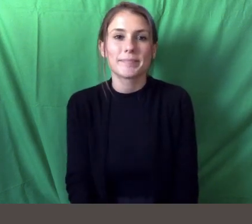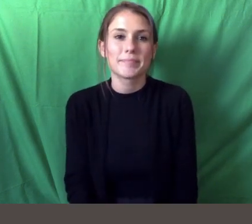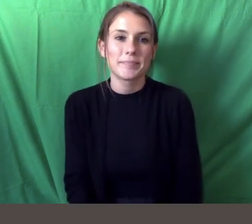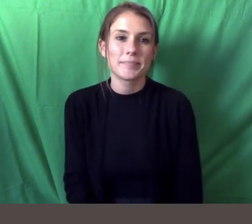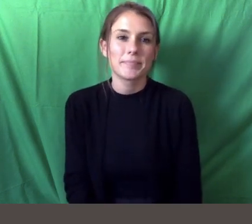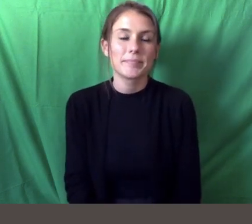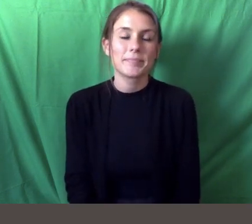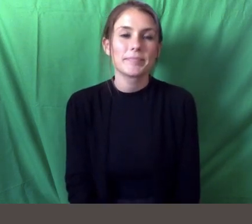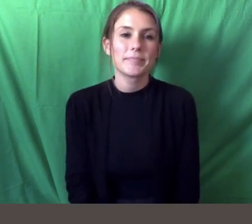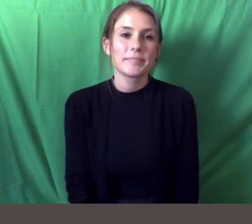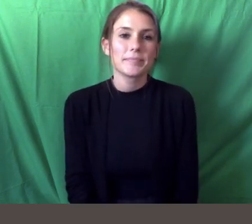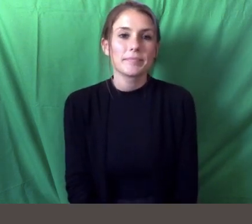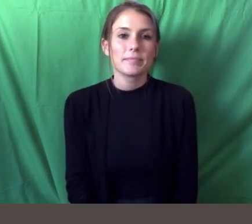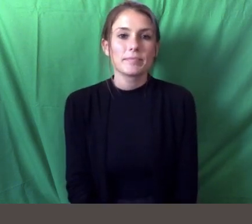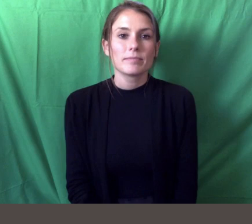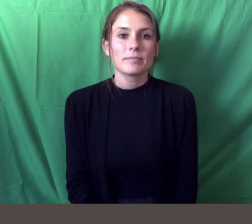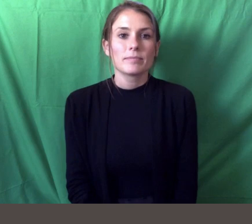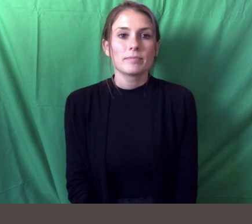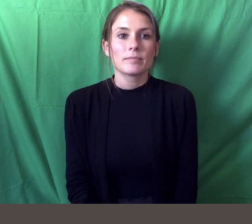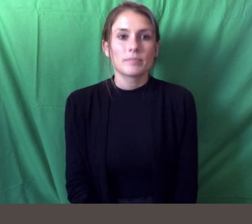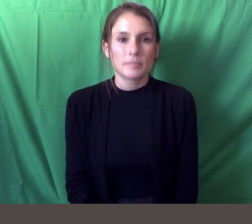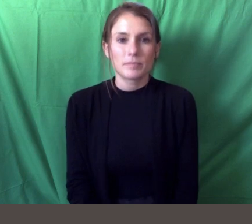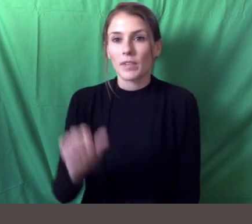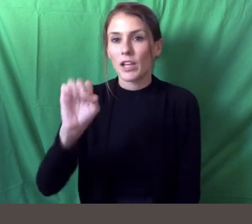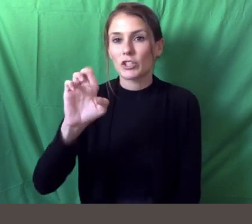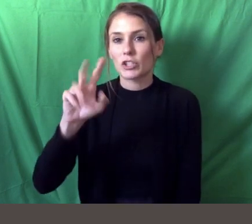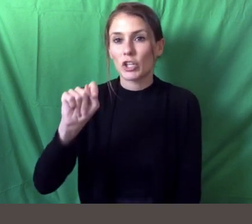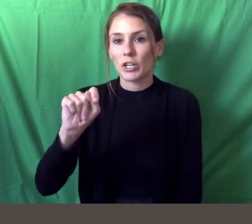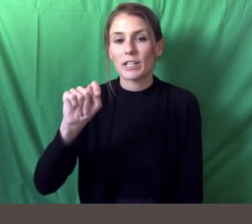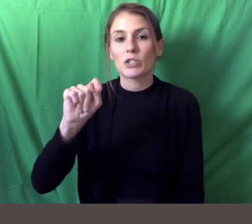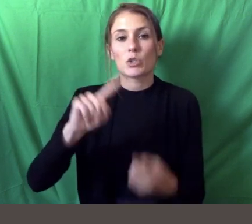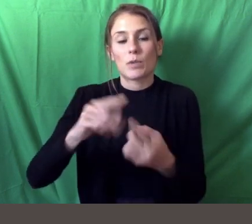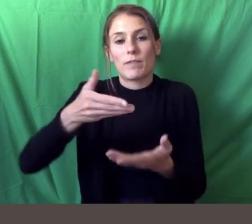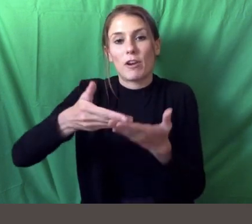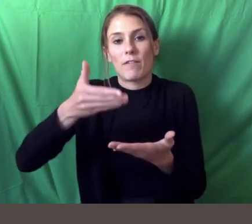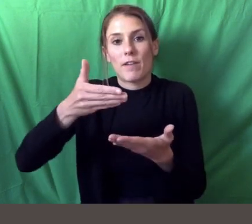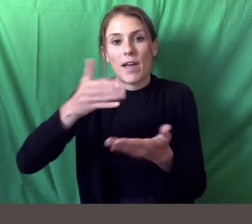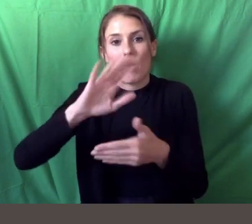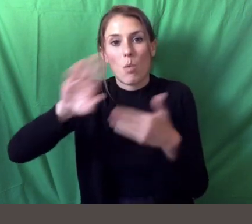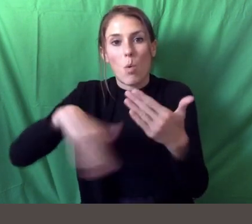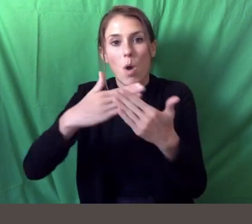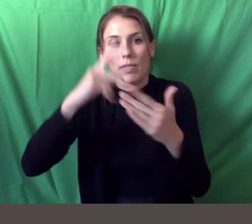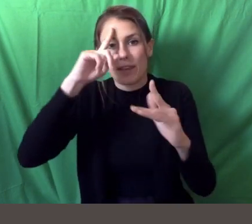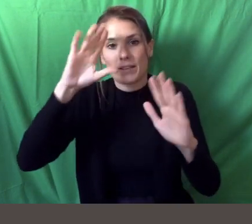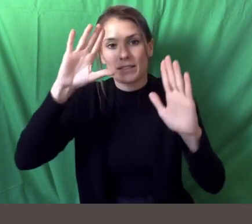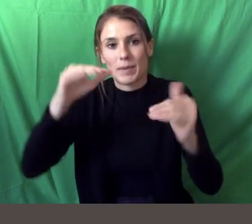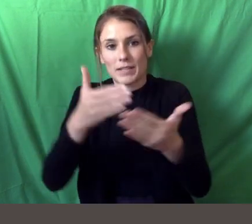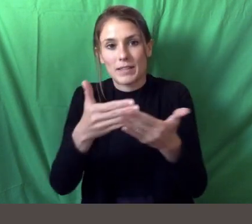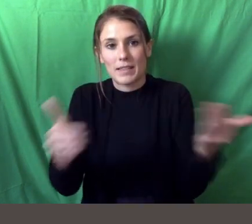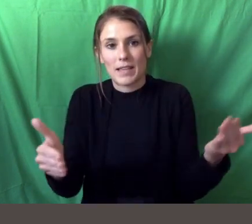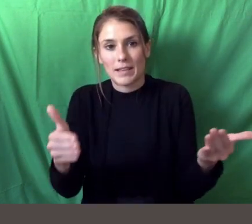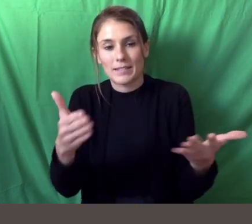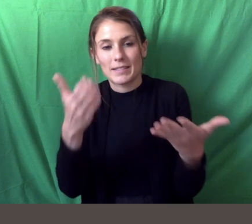The Assert step is to verify that all the expected elements appear on the app's main page.